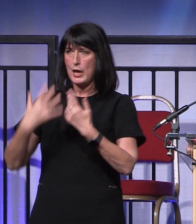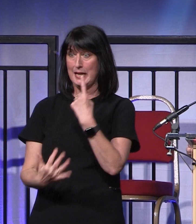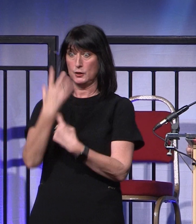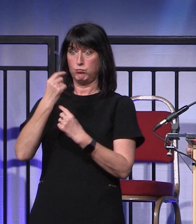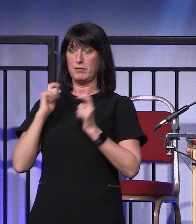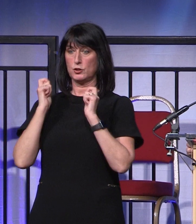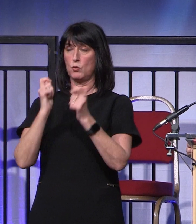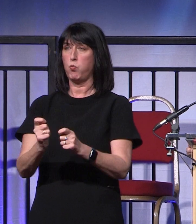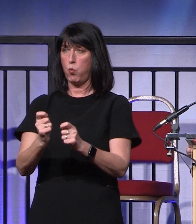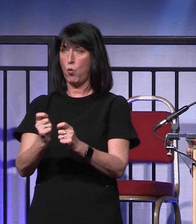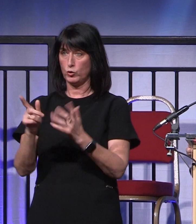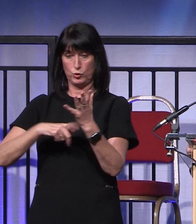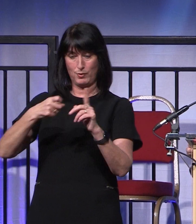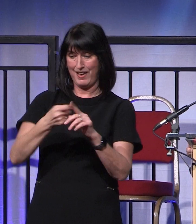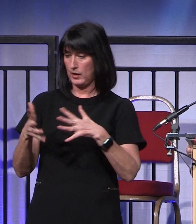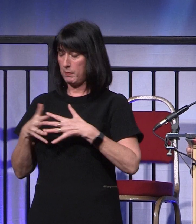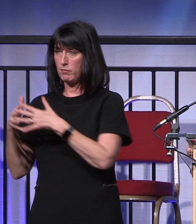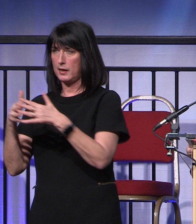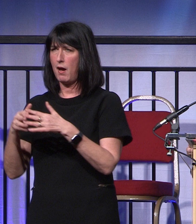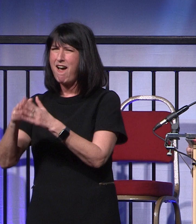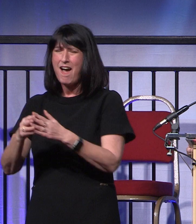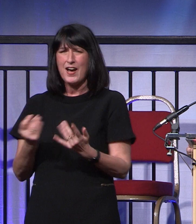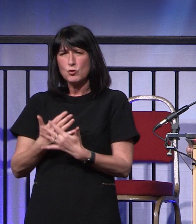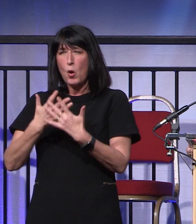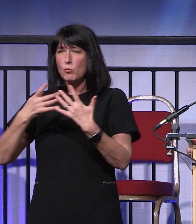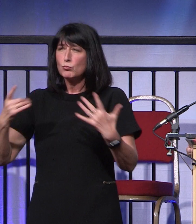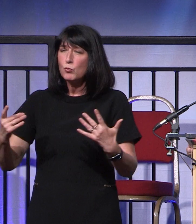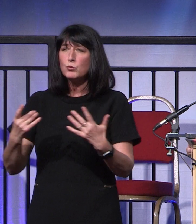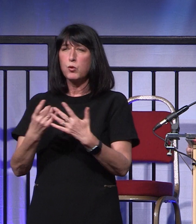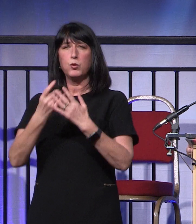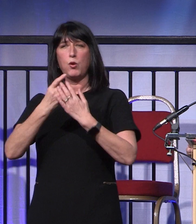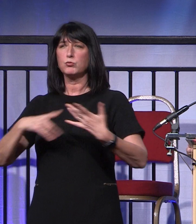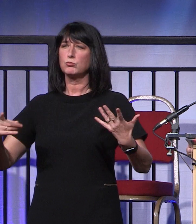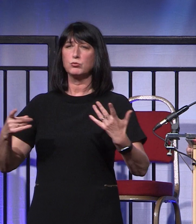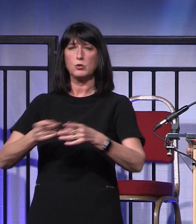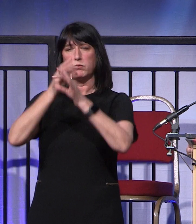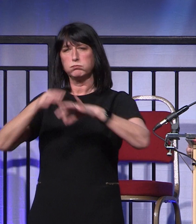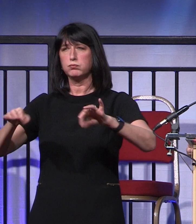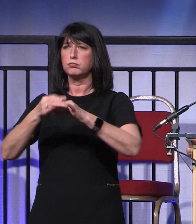various concerts with the Liverpool Philharmonic and Manchester Cammarata